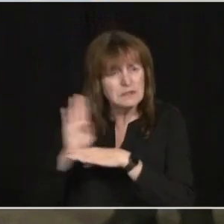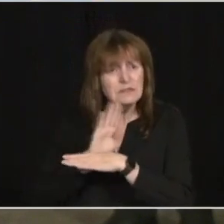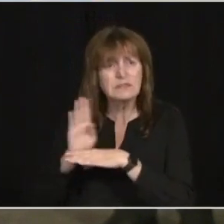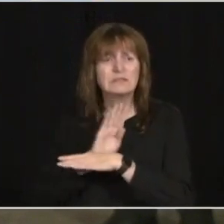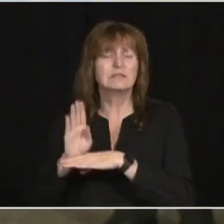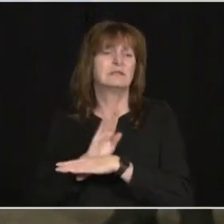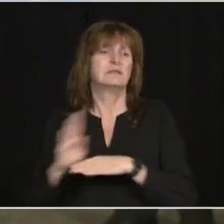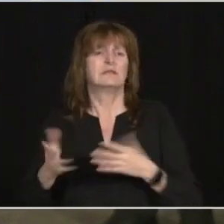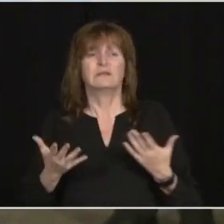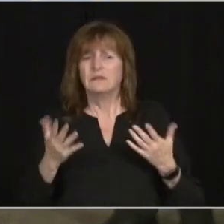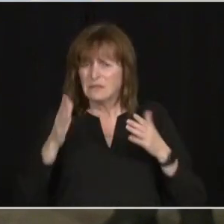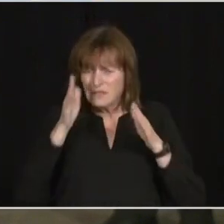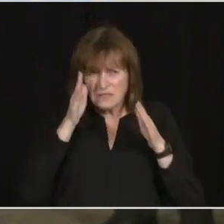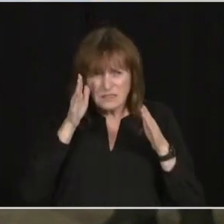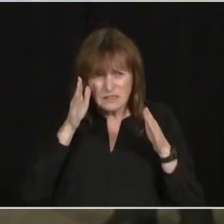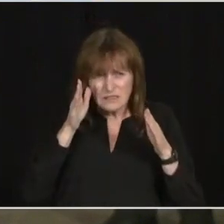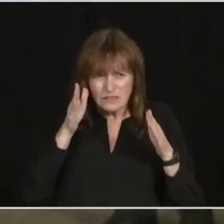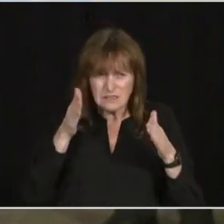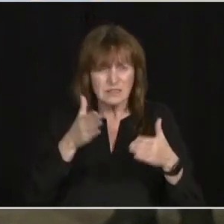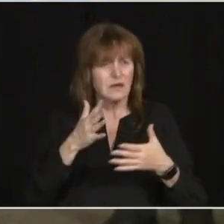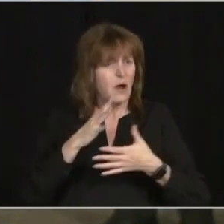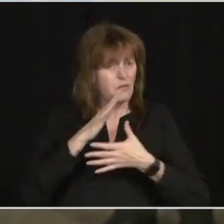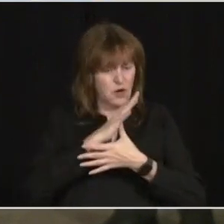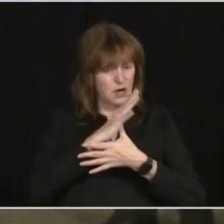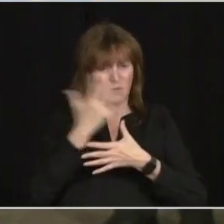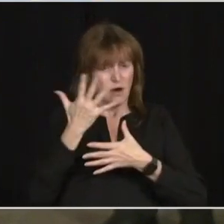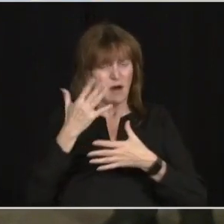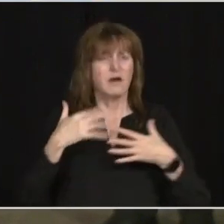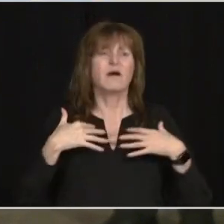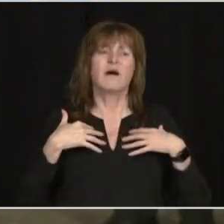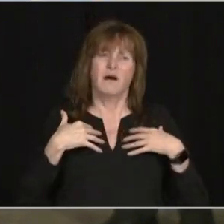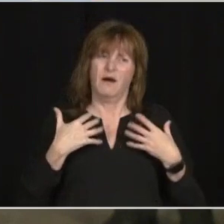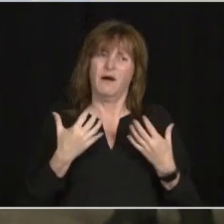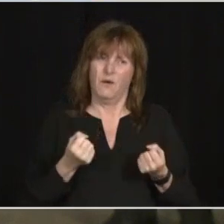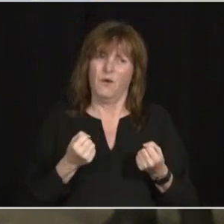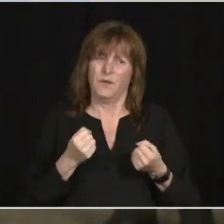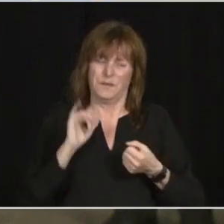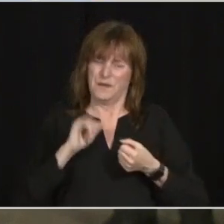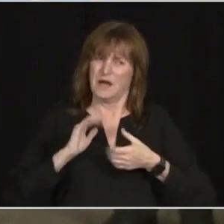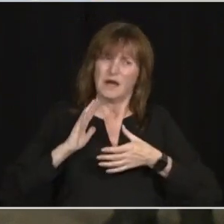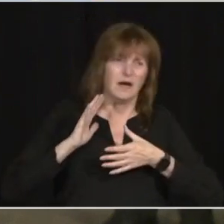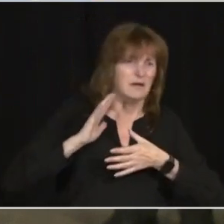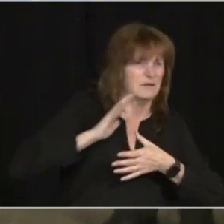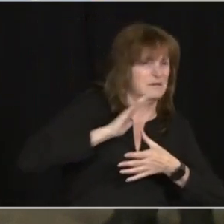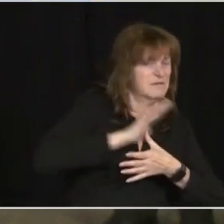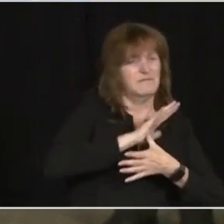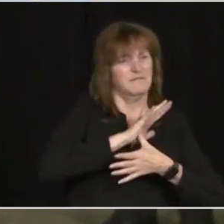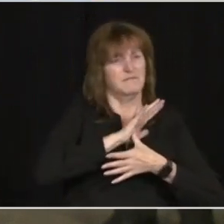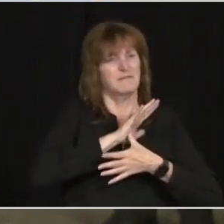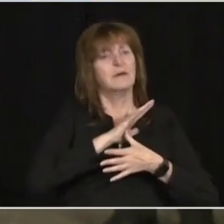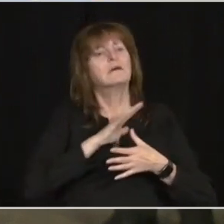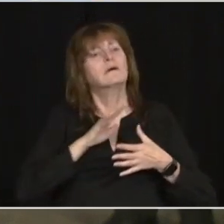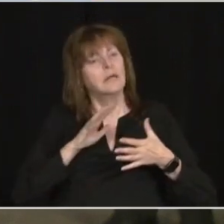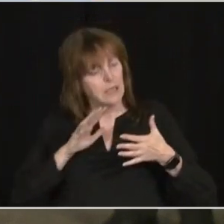one priority is health over anything, but I'm zeroed in, zoned in on this economy,